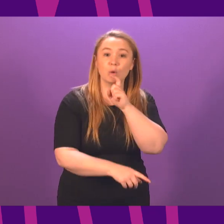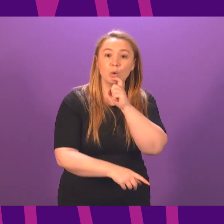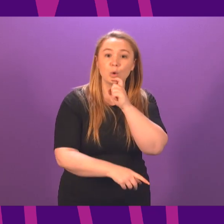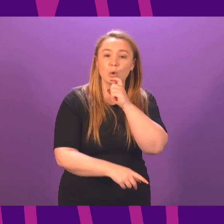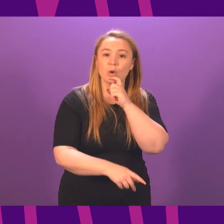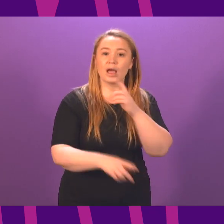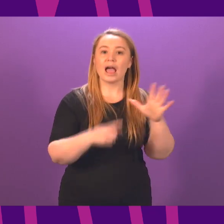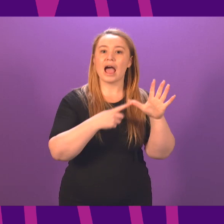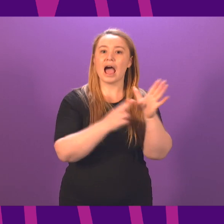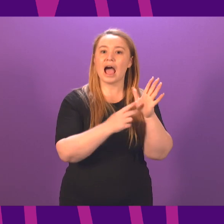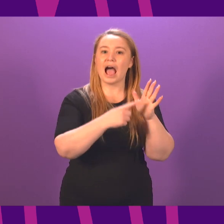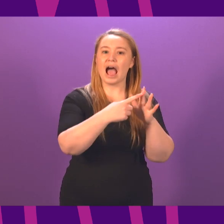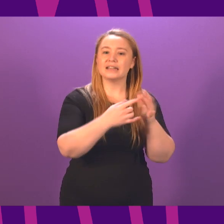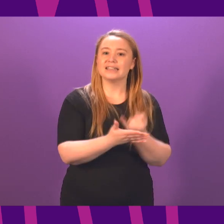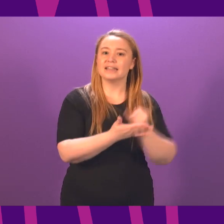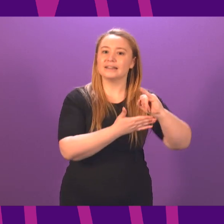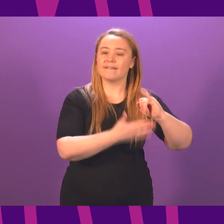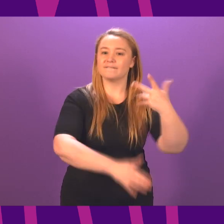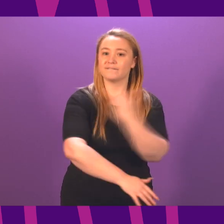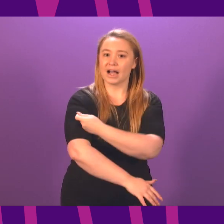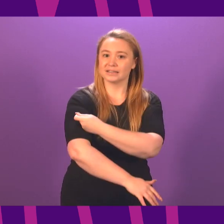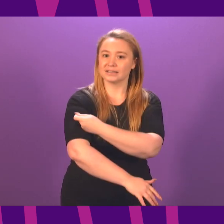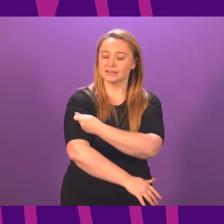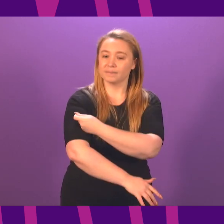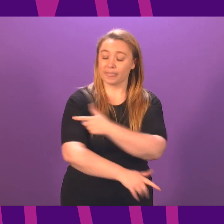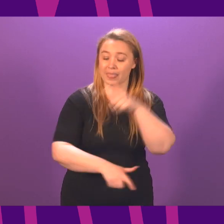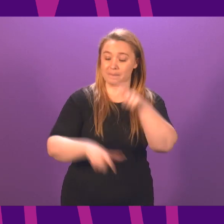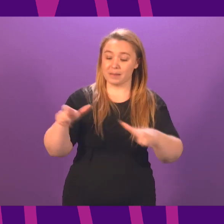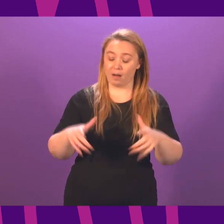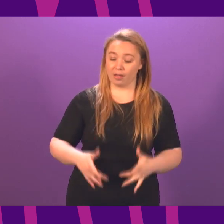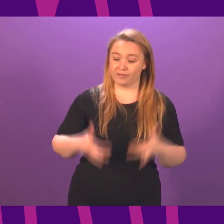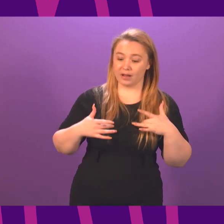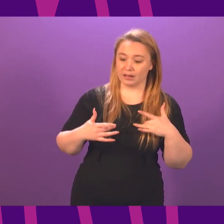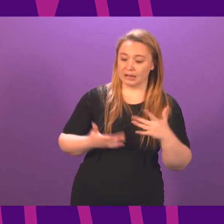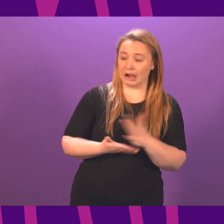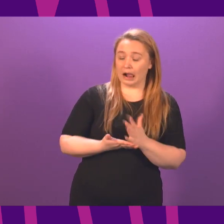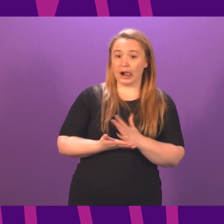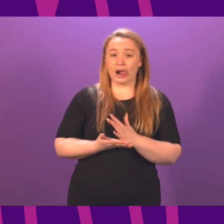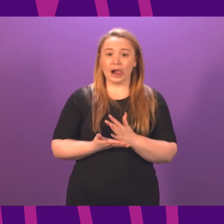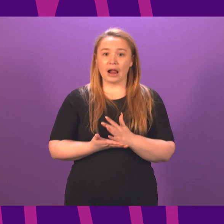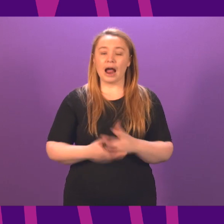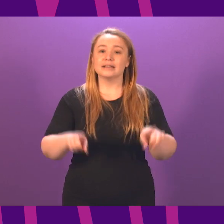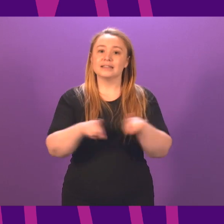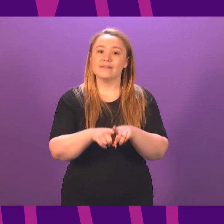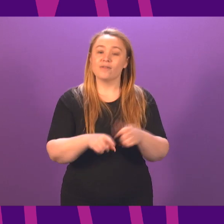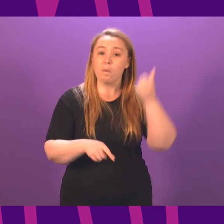and the scientific advisory group for emergencies has advised that vaccine hesitancy might be particularly high among black, Asian and minority ethnic communities.